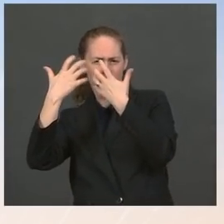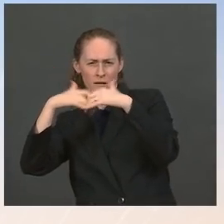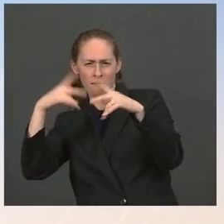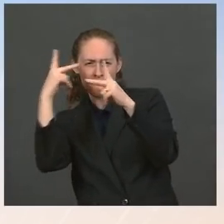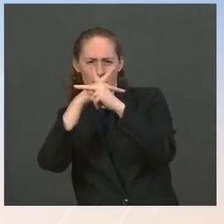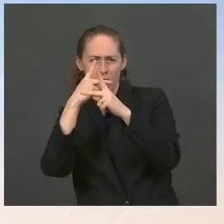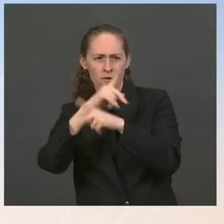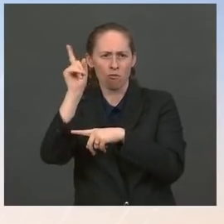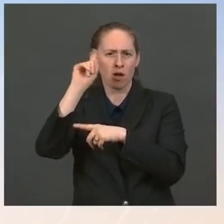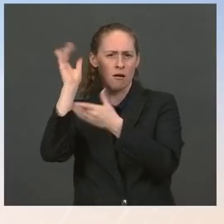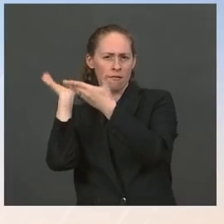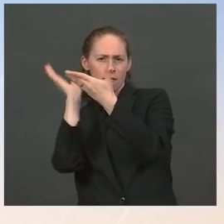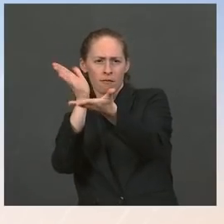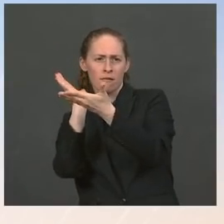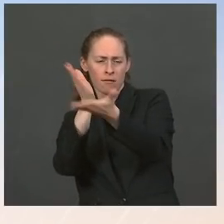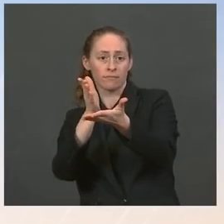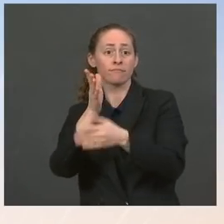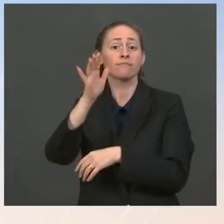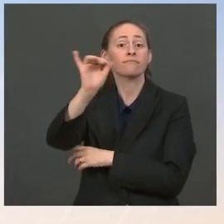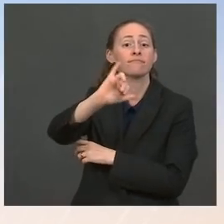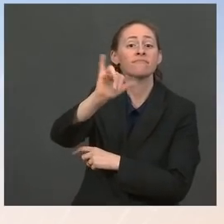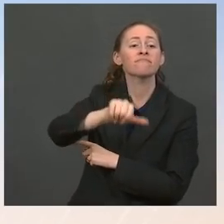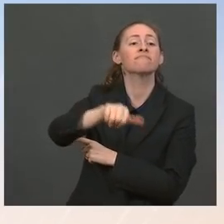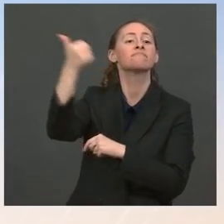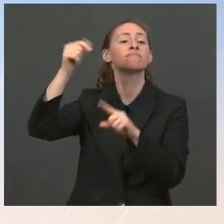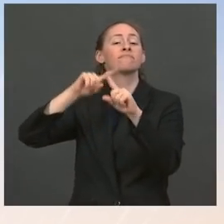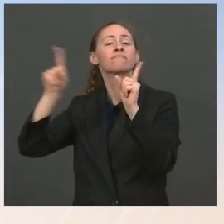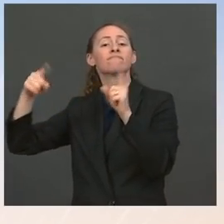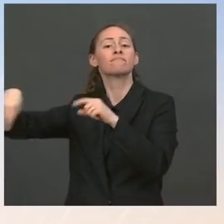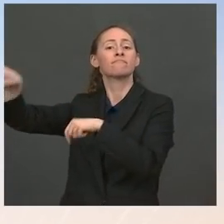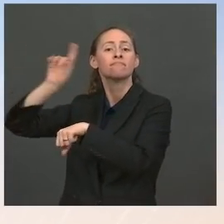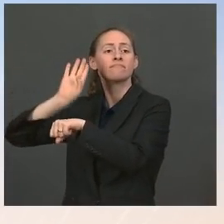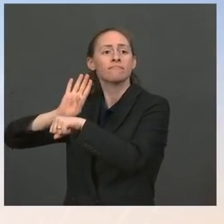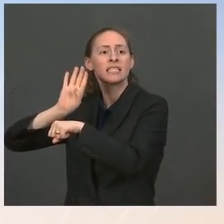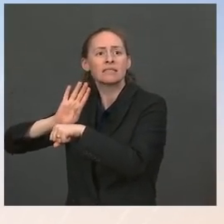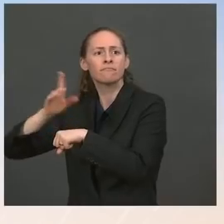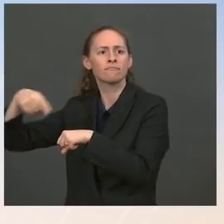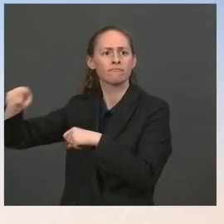the businesses that will have a chance to compete for the business opportunities it creates.